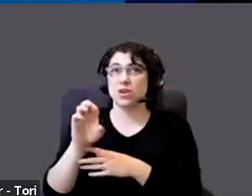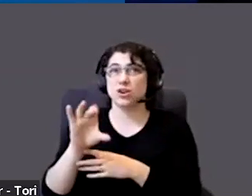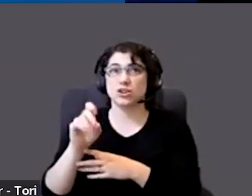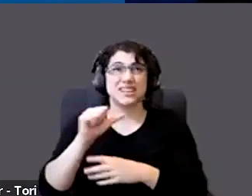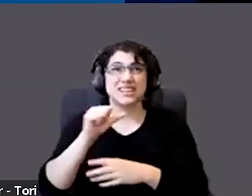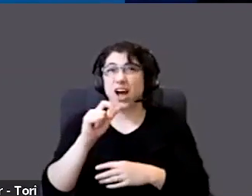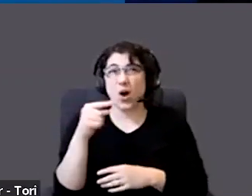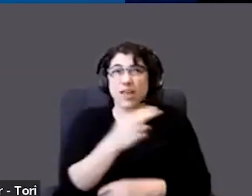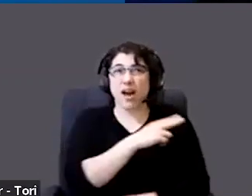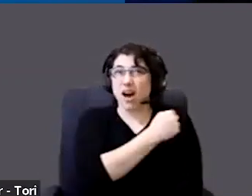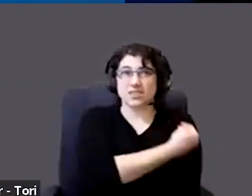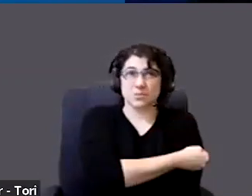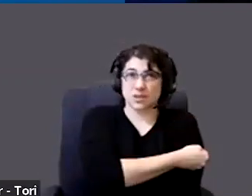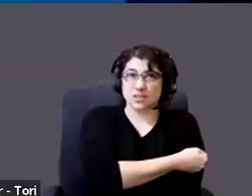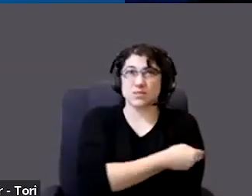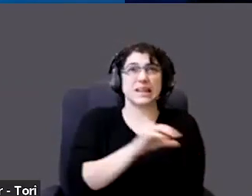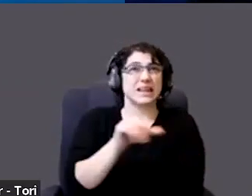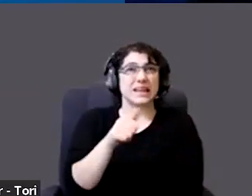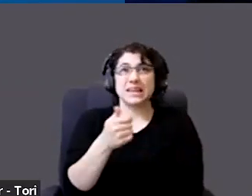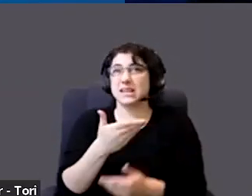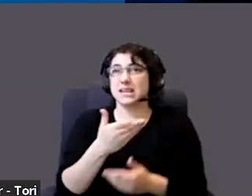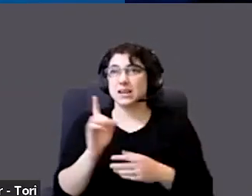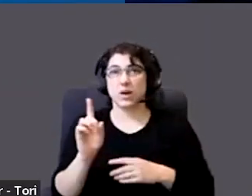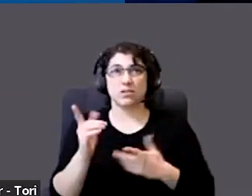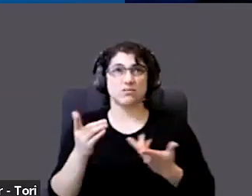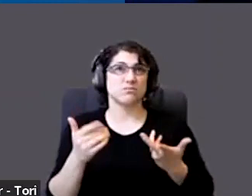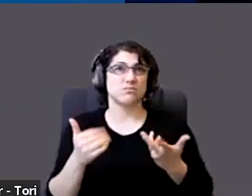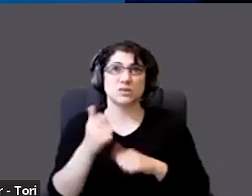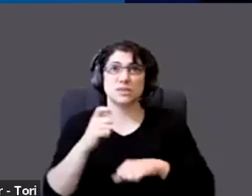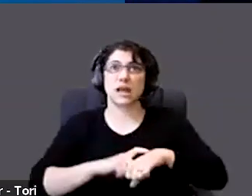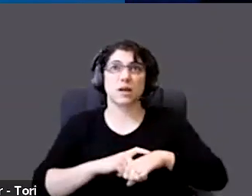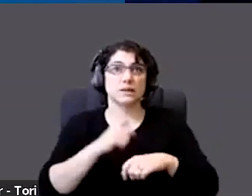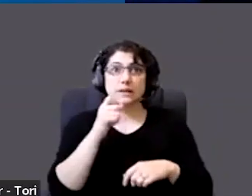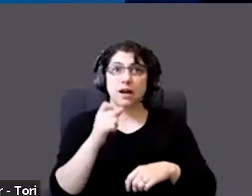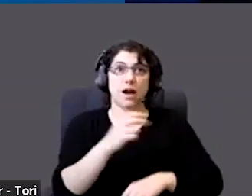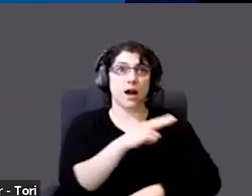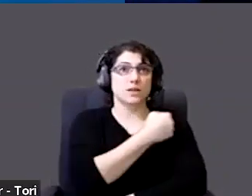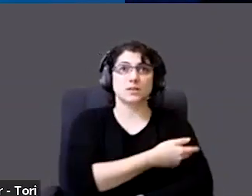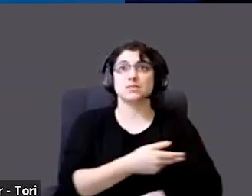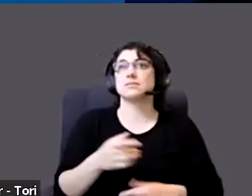of the facilities reporting now are not hospitals, they're actually doctors' offices and other settings.